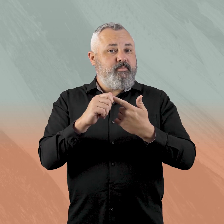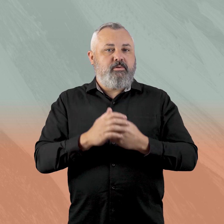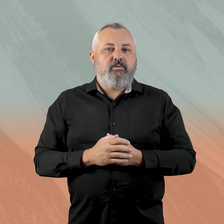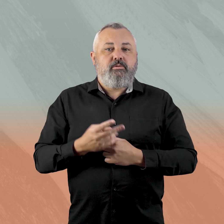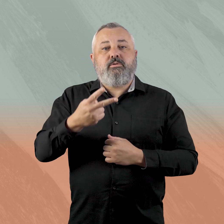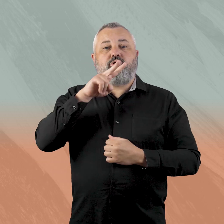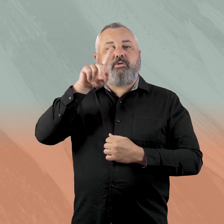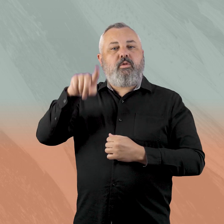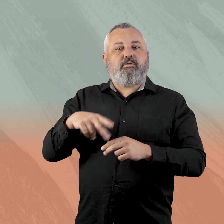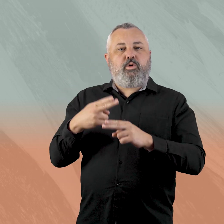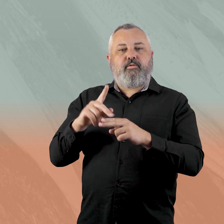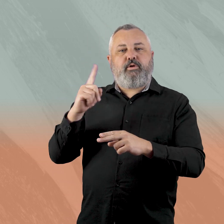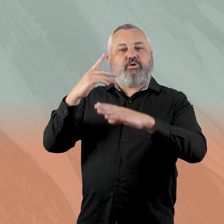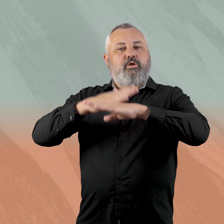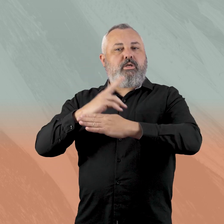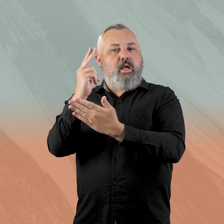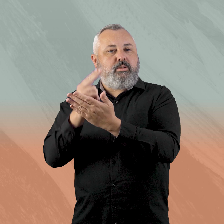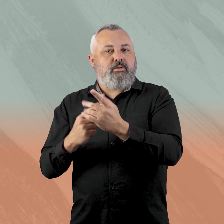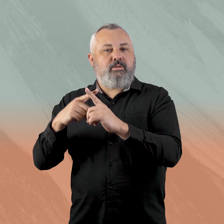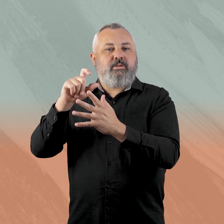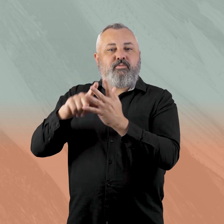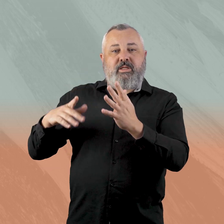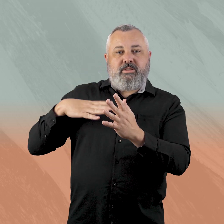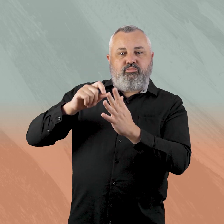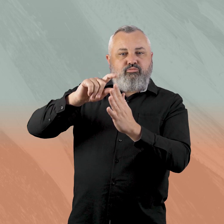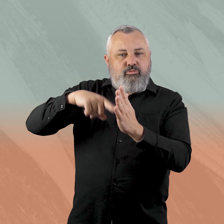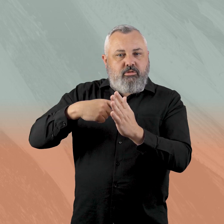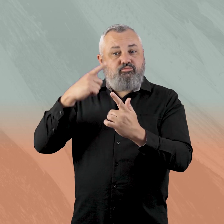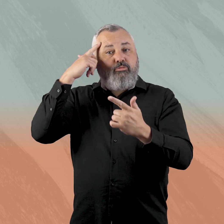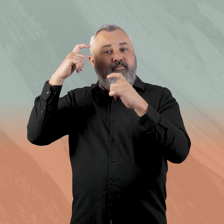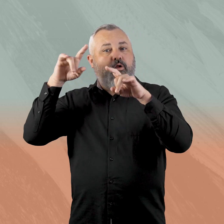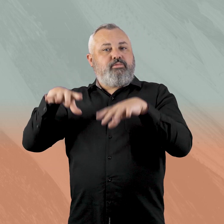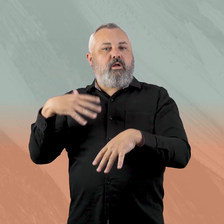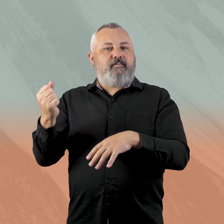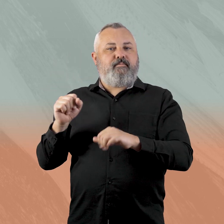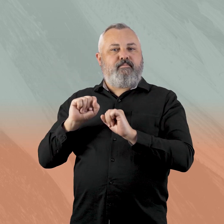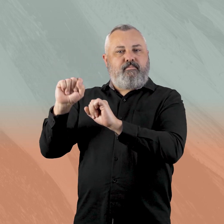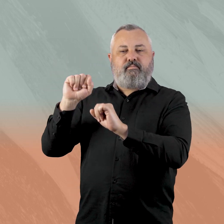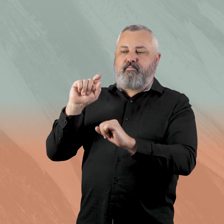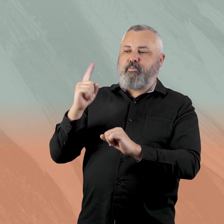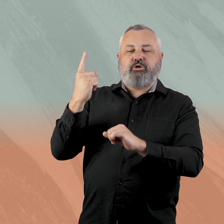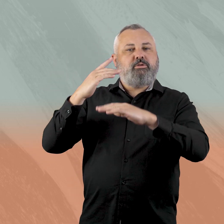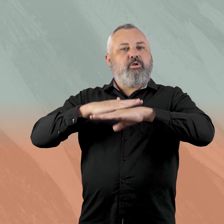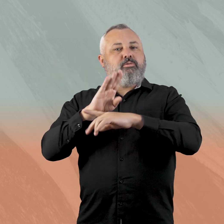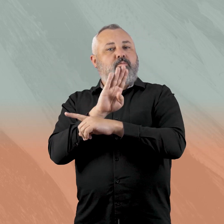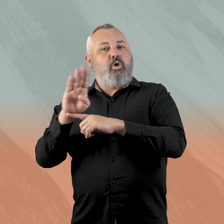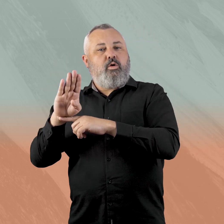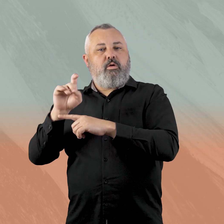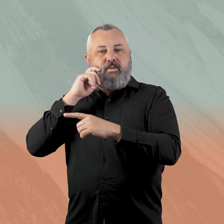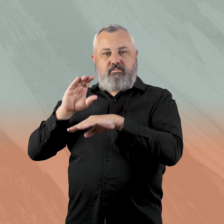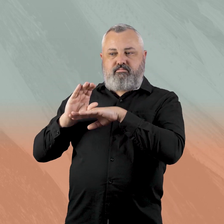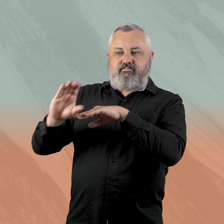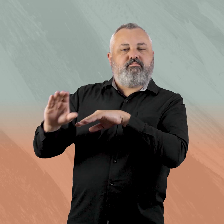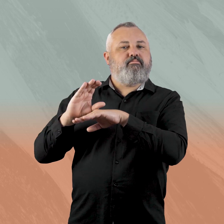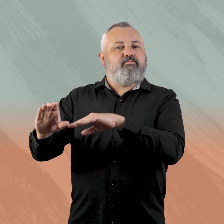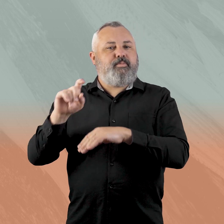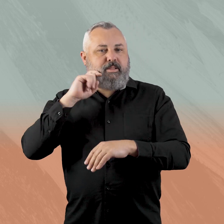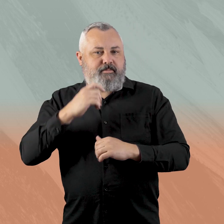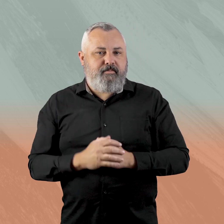$200,000 for First Nations arts and disability needs and projects, to be delivered by Creative Australia’s First Nations Board.